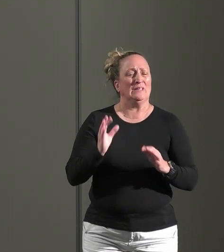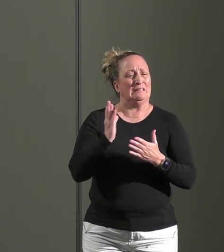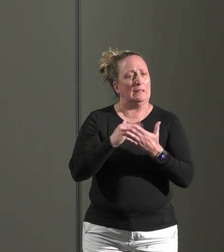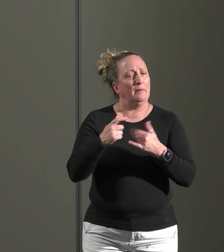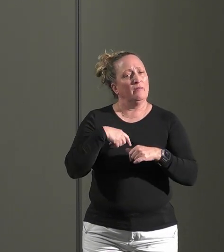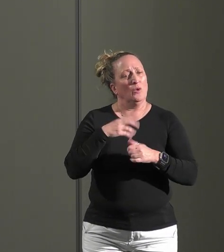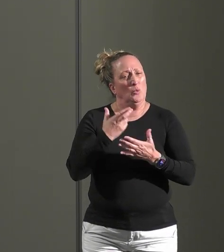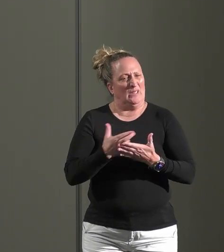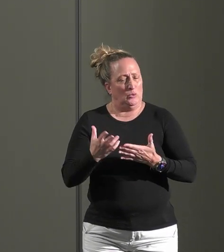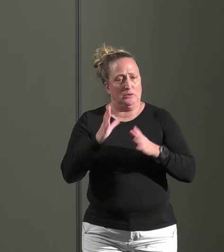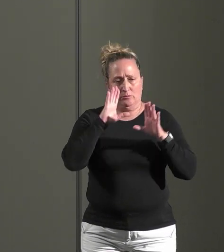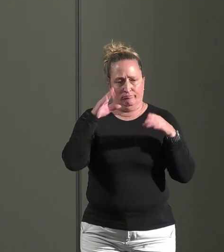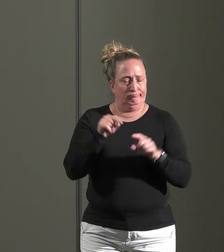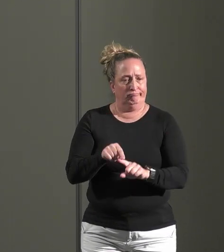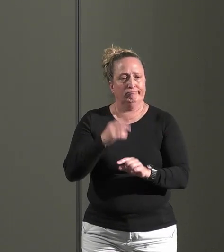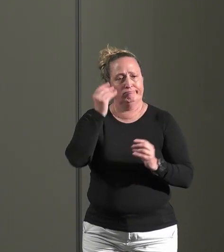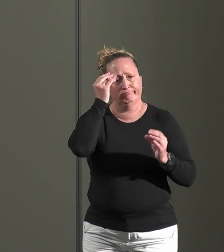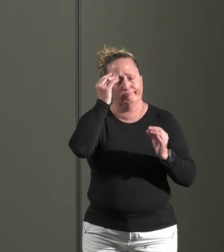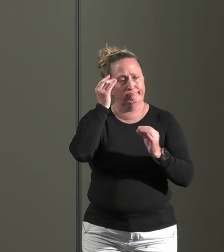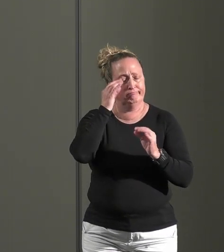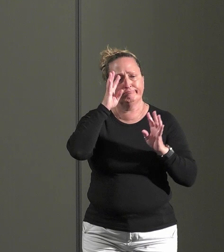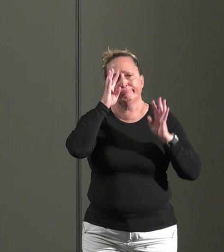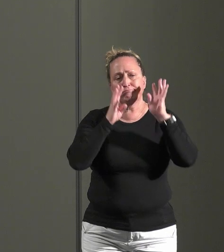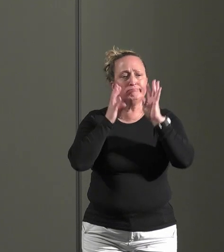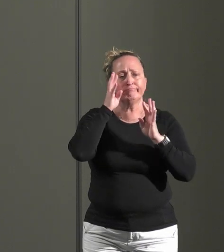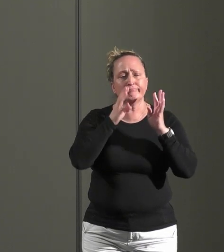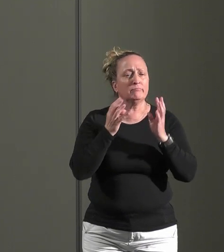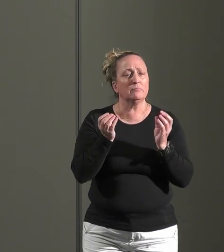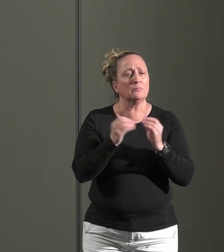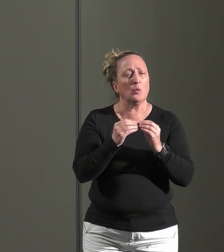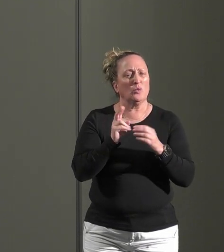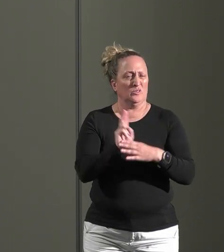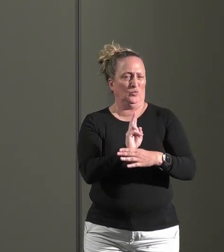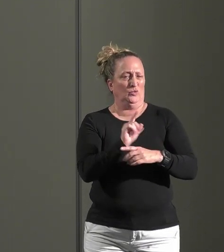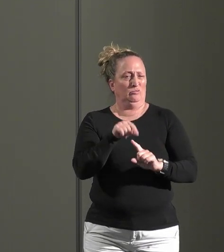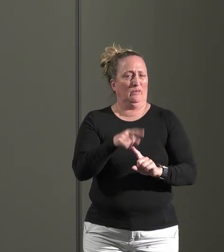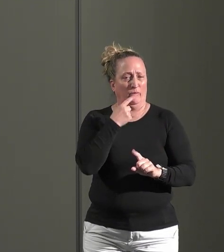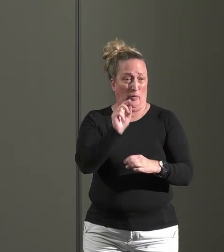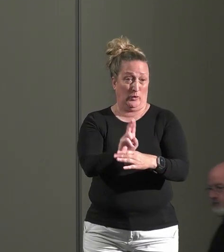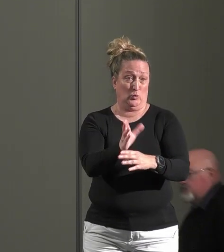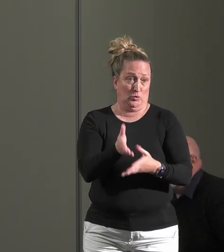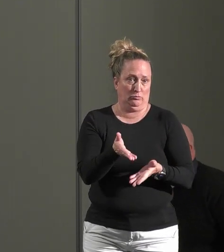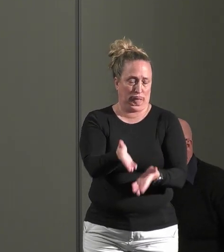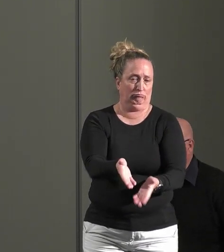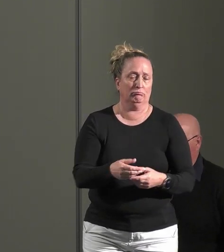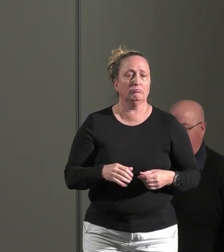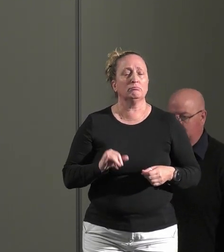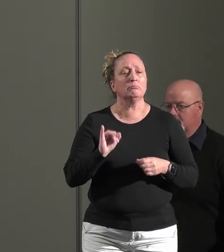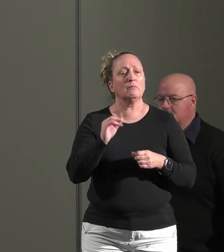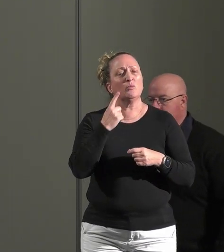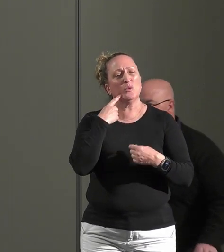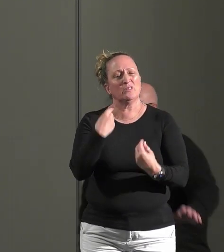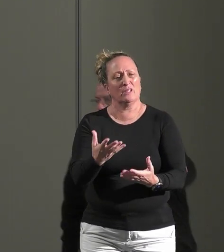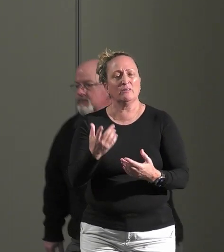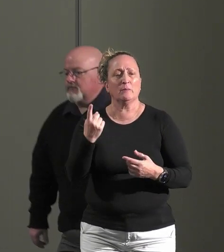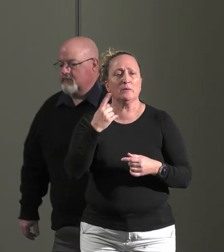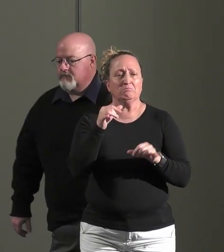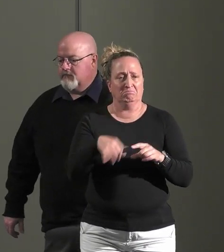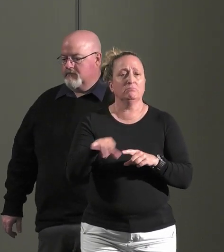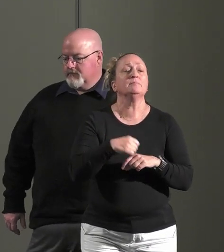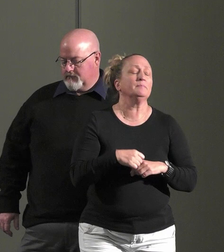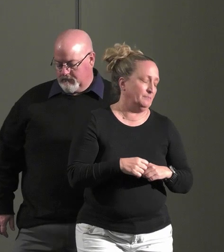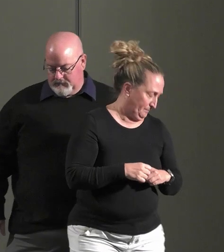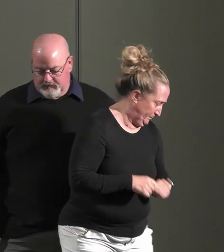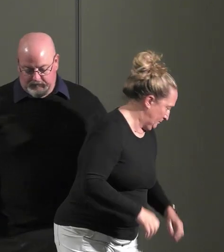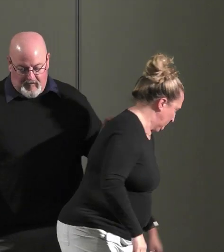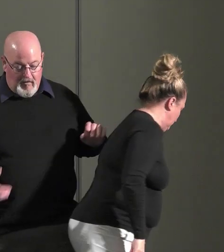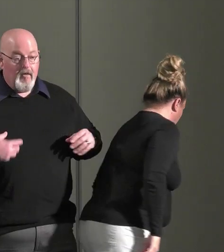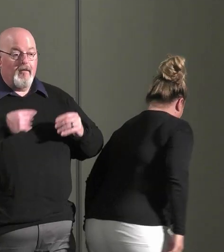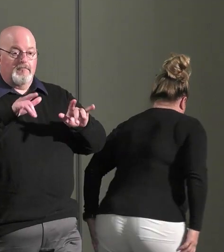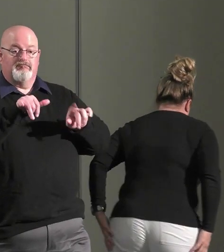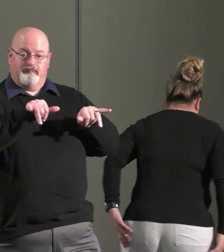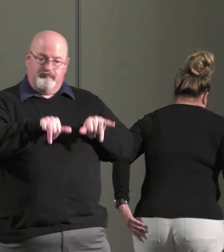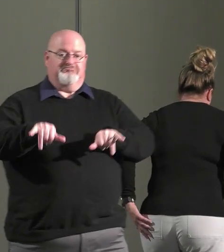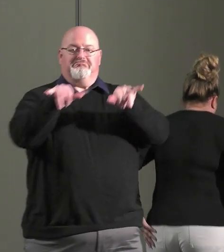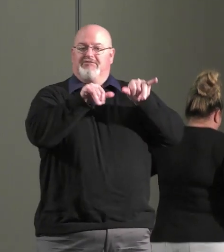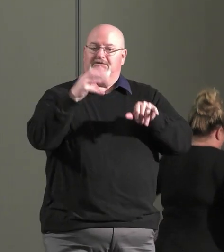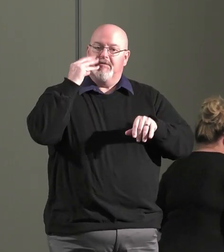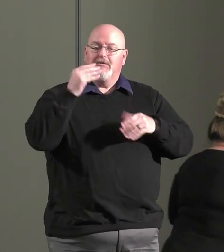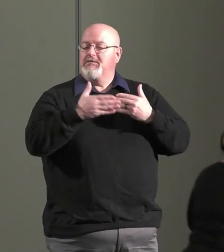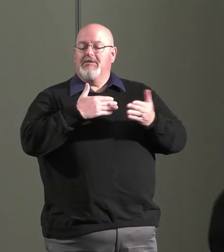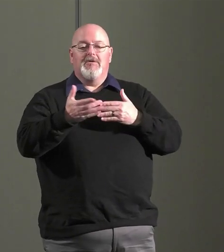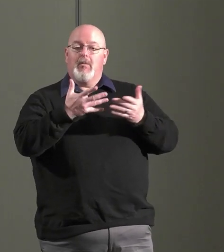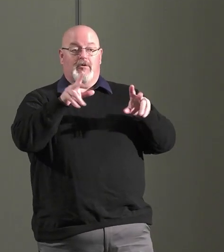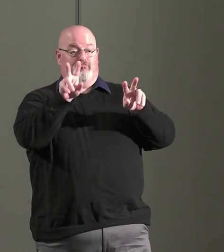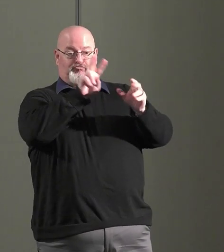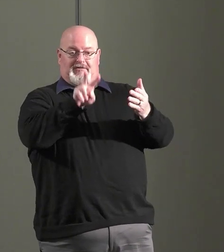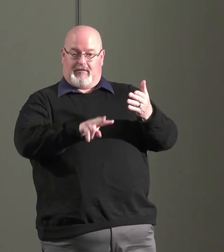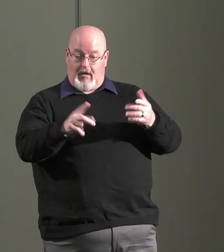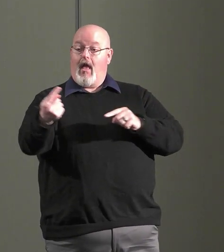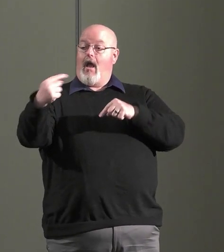resources foreign, innovating for the user they come to JAWS. Correction innovation. They